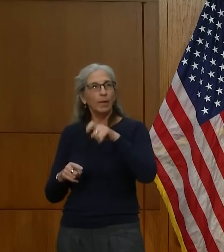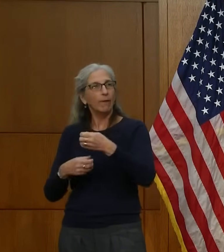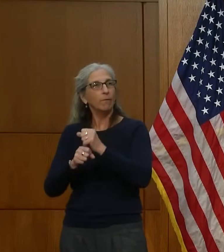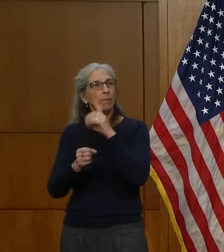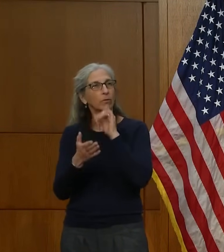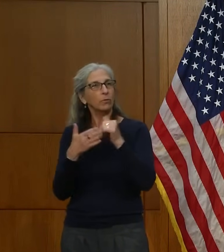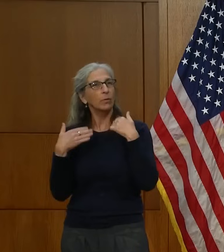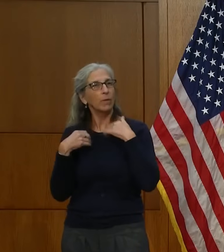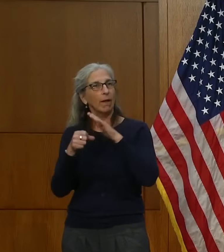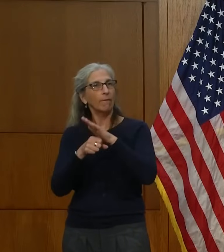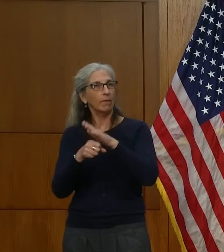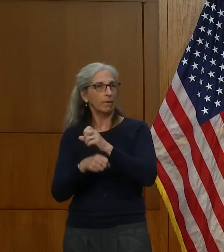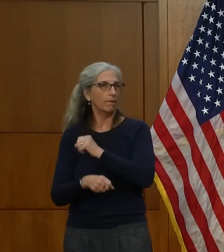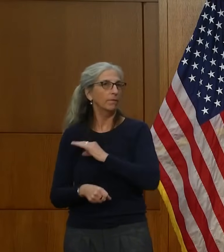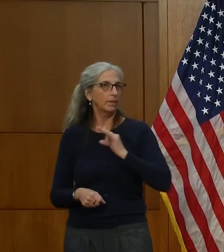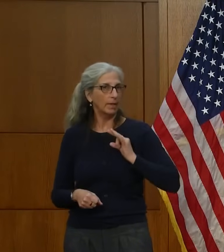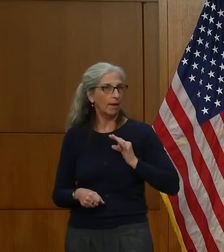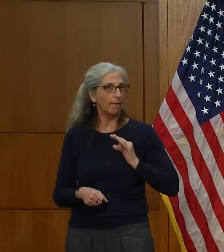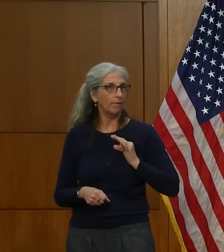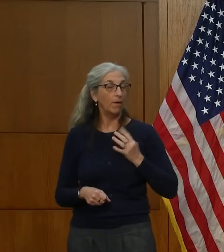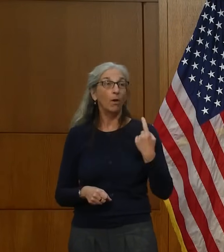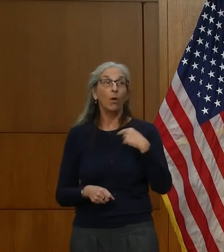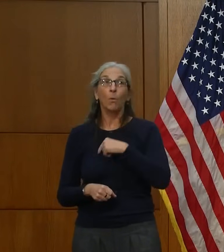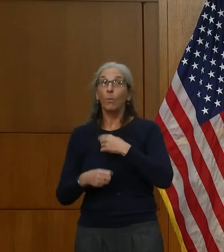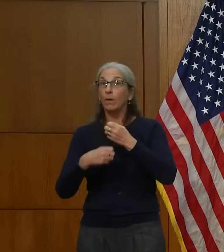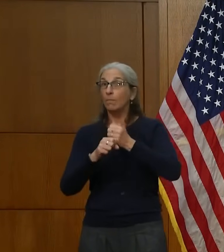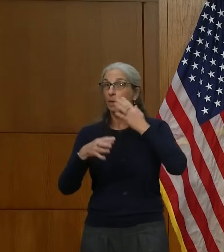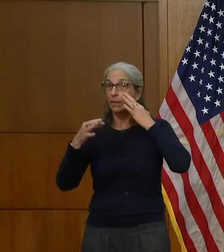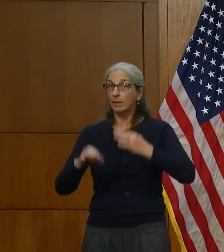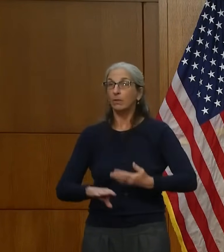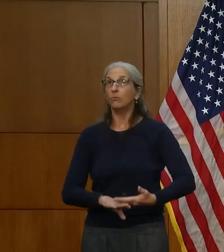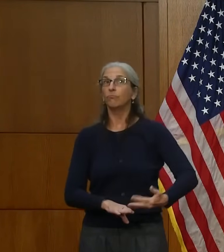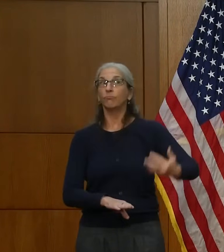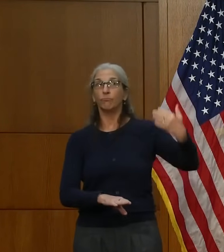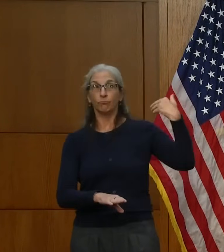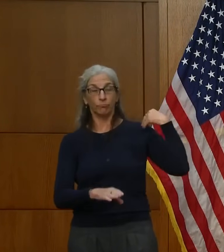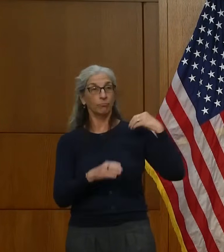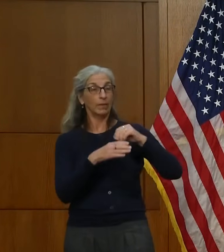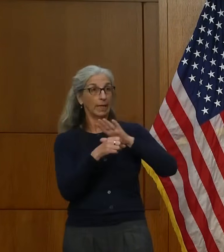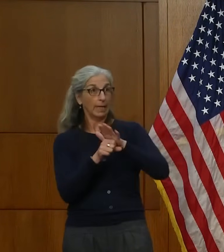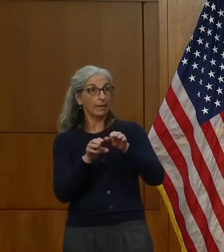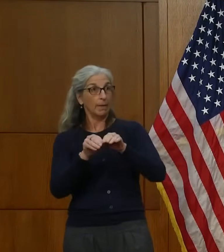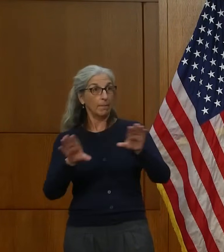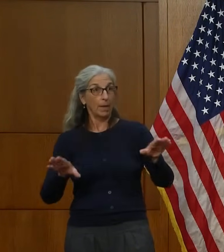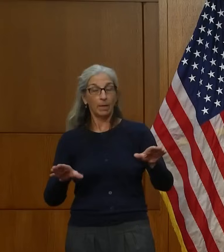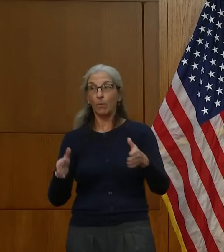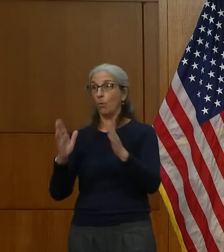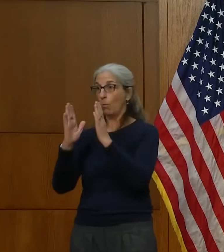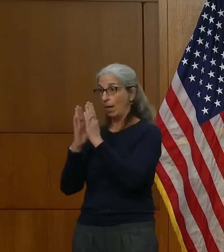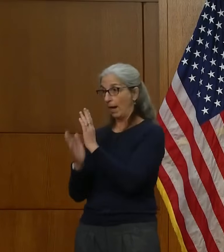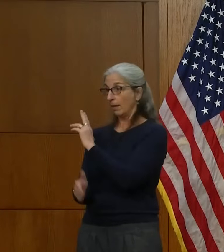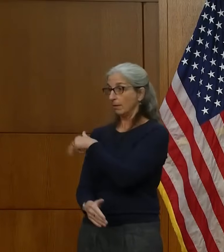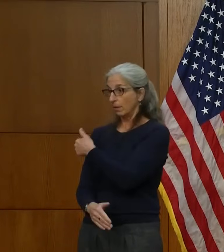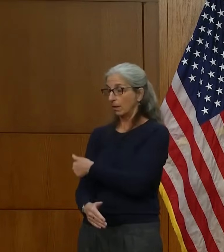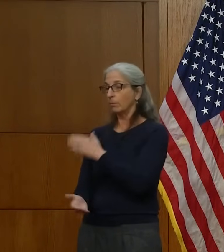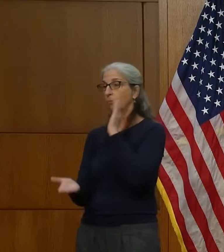SAY. NO, WE MADE A DECISION